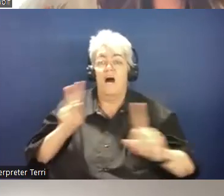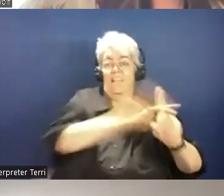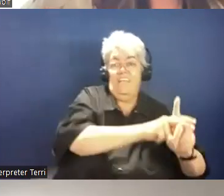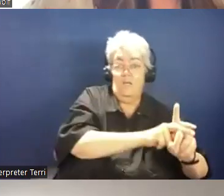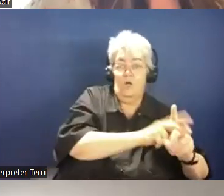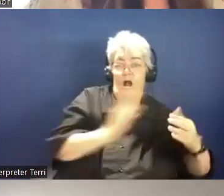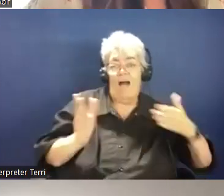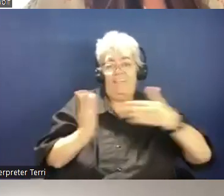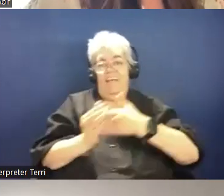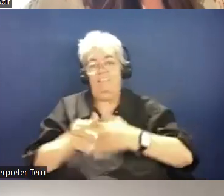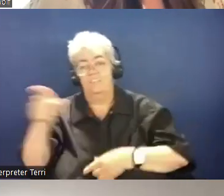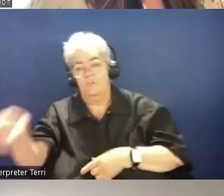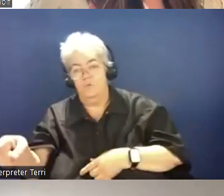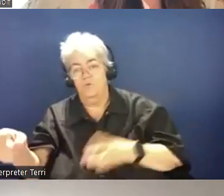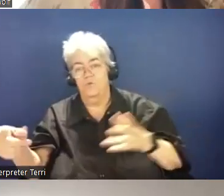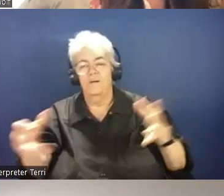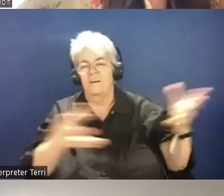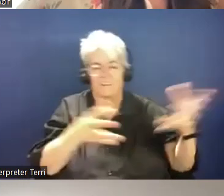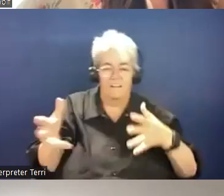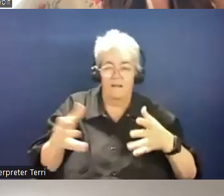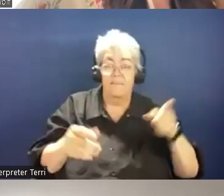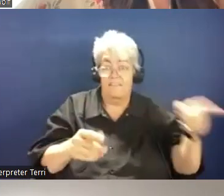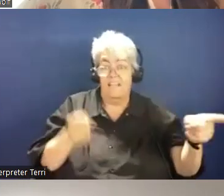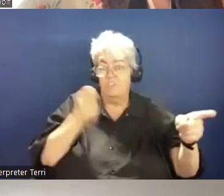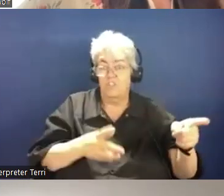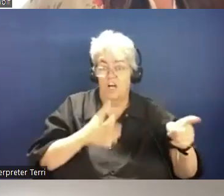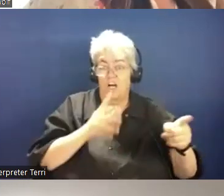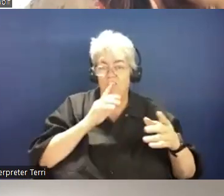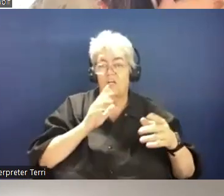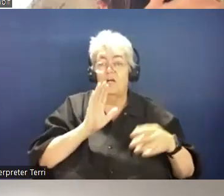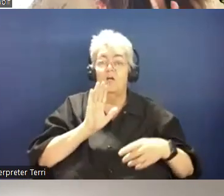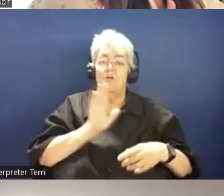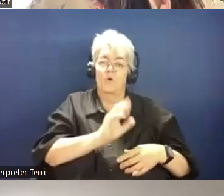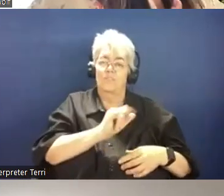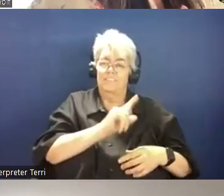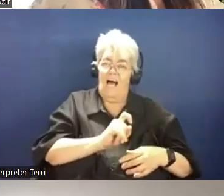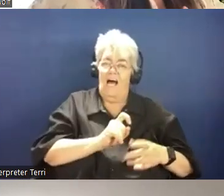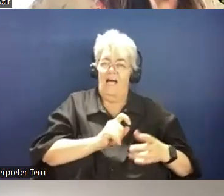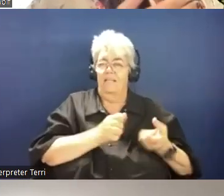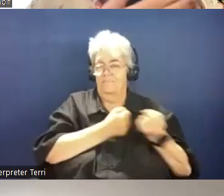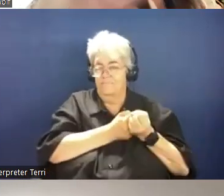family member, or a household member. The main piece that was opened up,